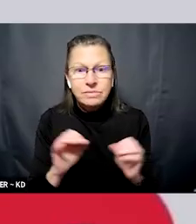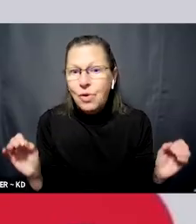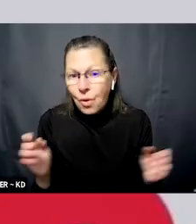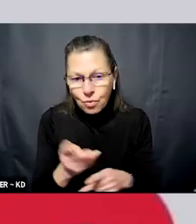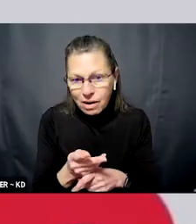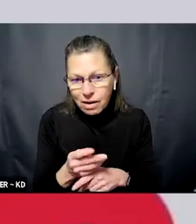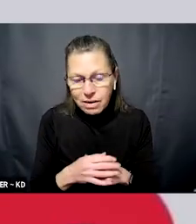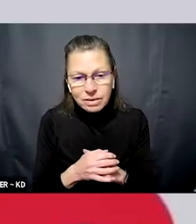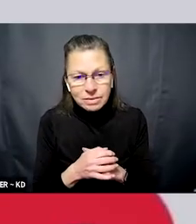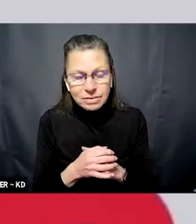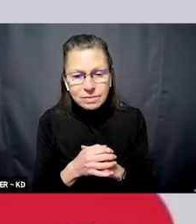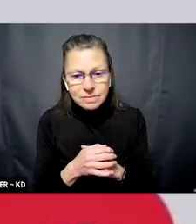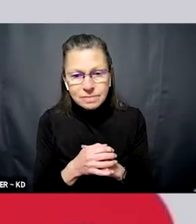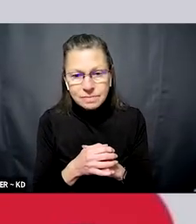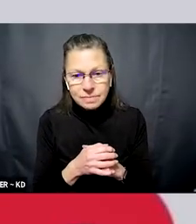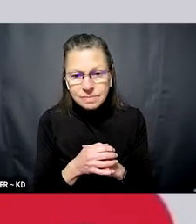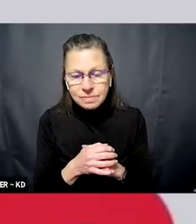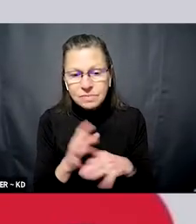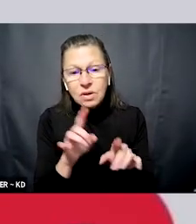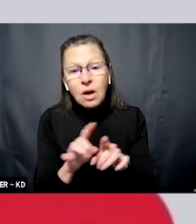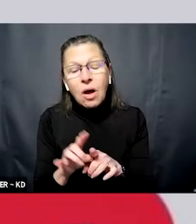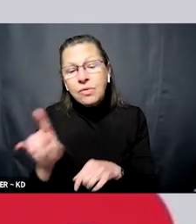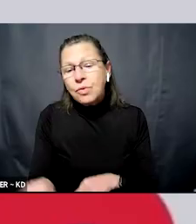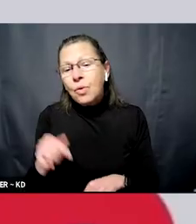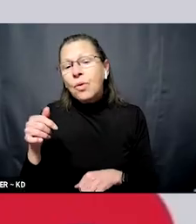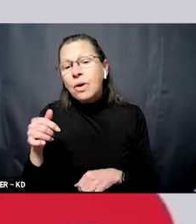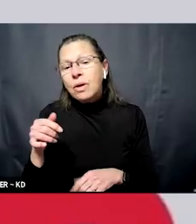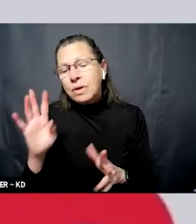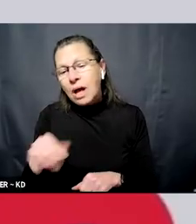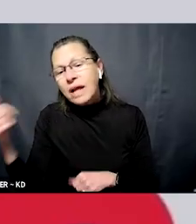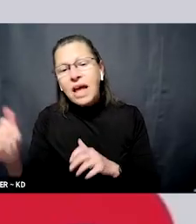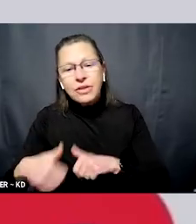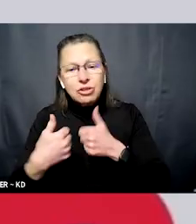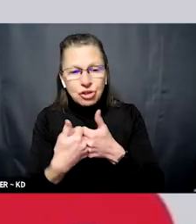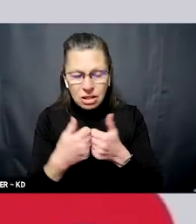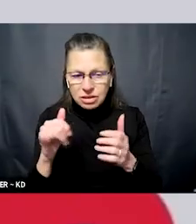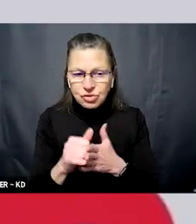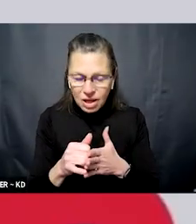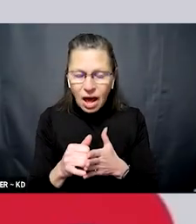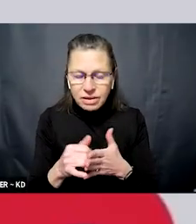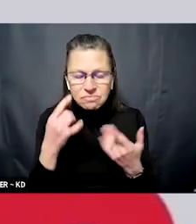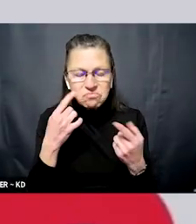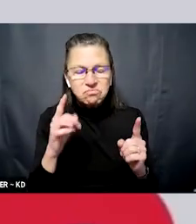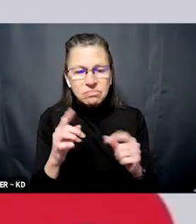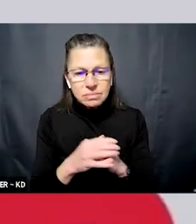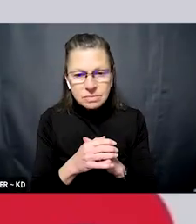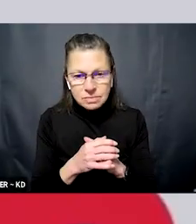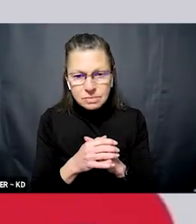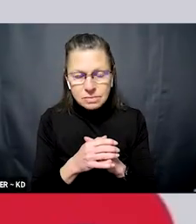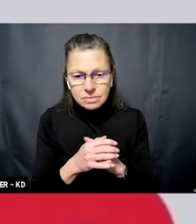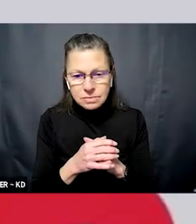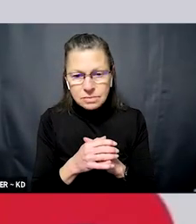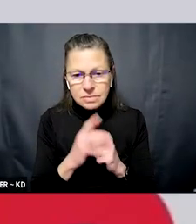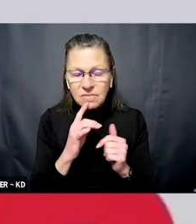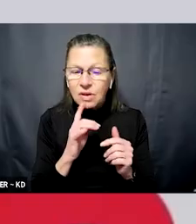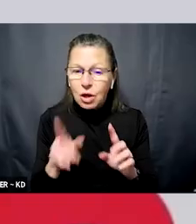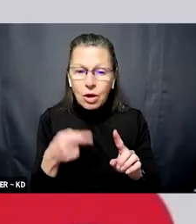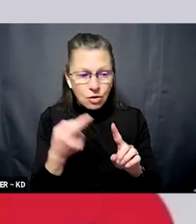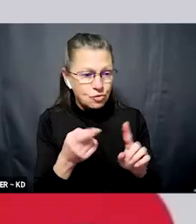And also another challenge that arose was that there were individuals who were coming forth who